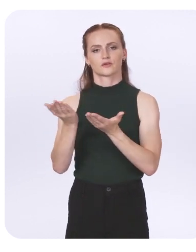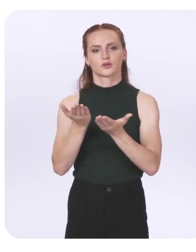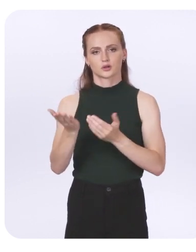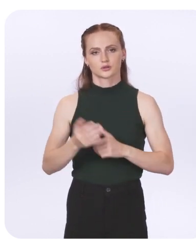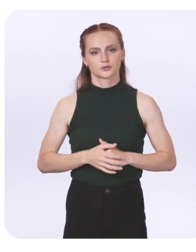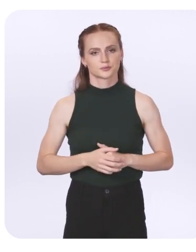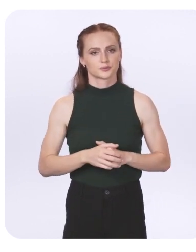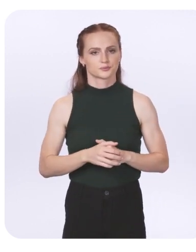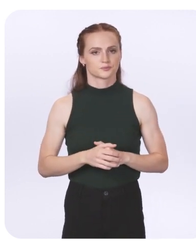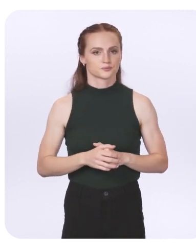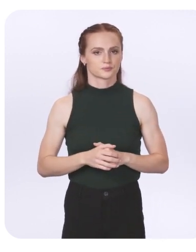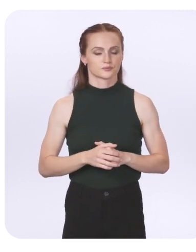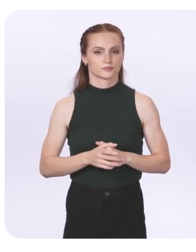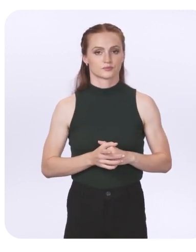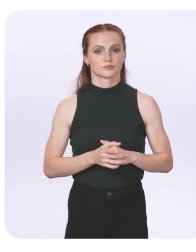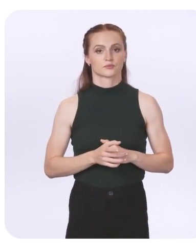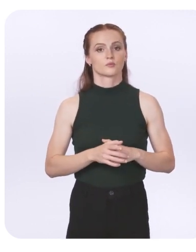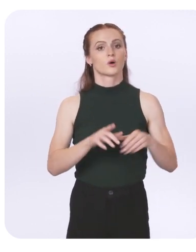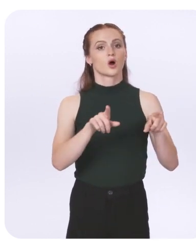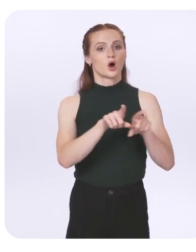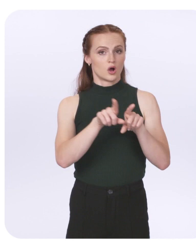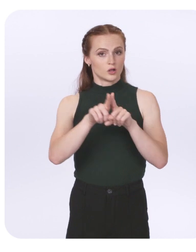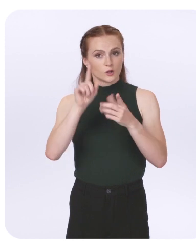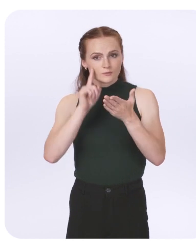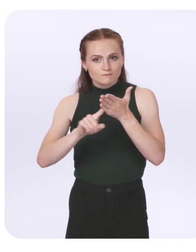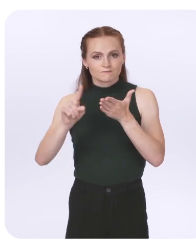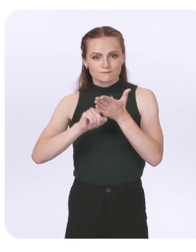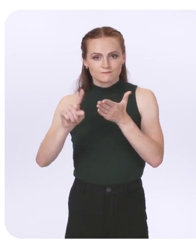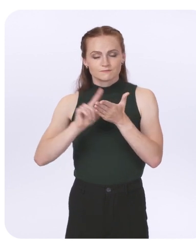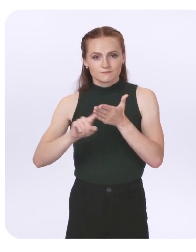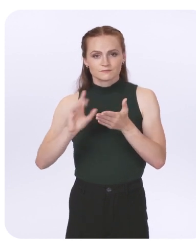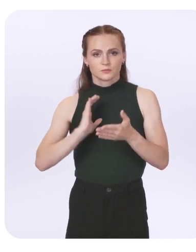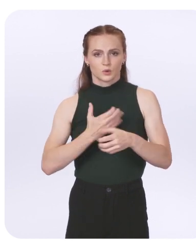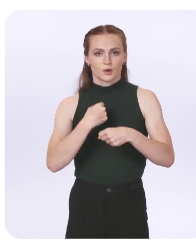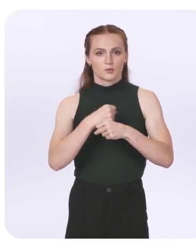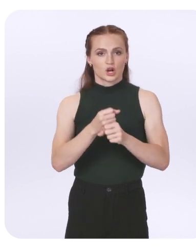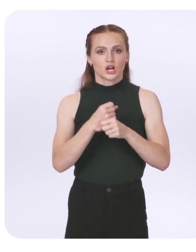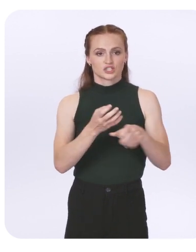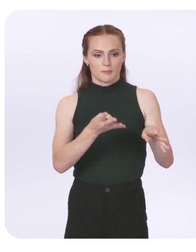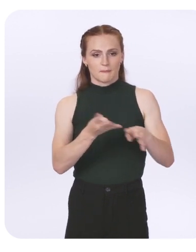We also invested into our production pipeline with the goal of speeding up our art